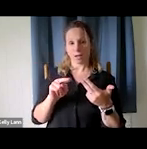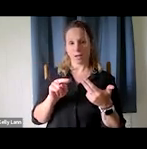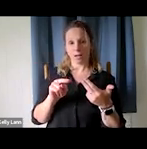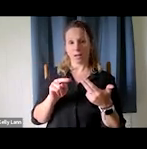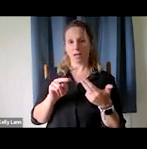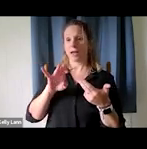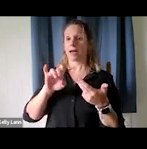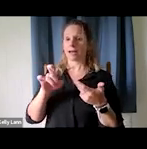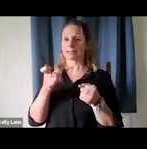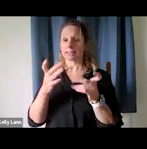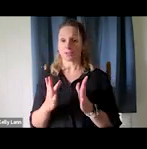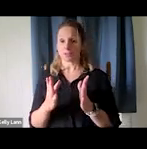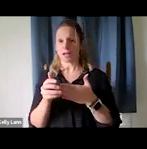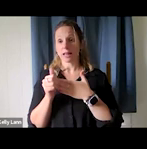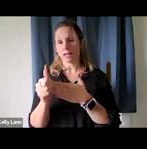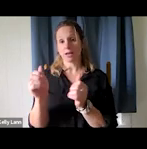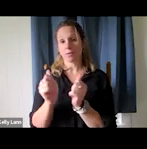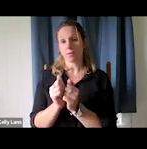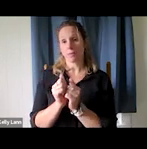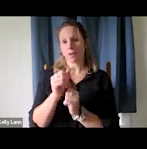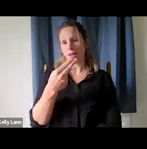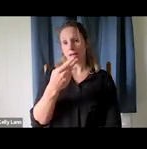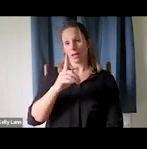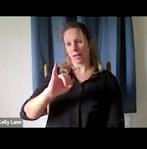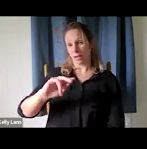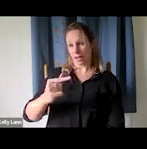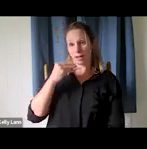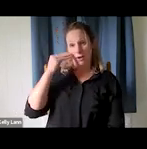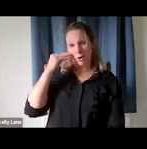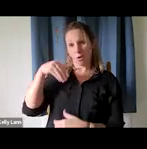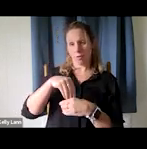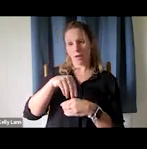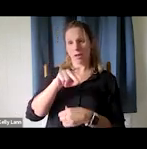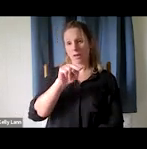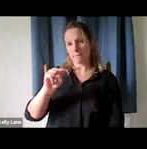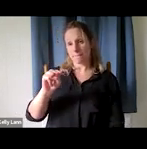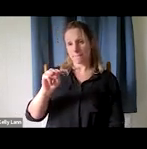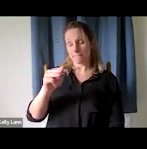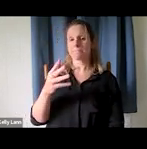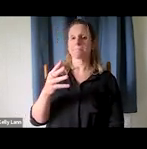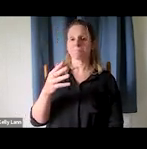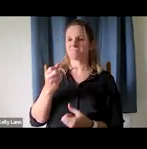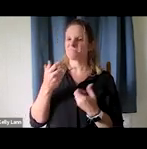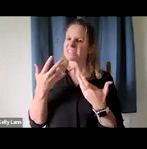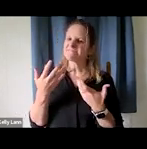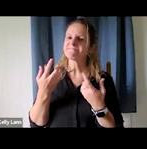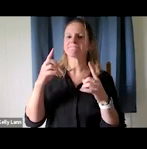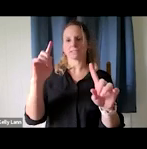and local lead with Heading Home in Albuquerque, New Mexico, who has a lot of success with writing MSRs,